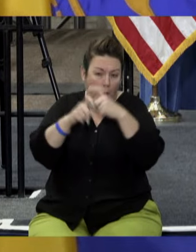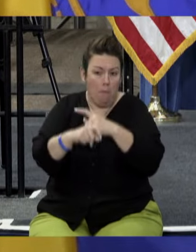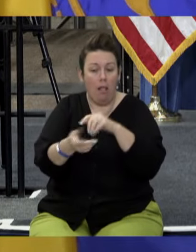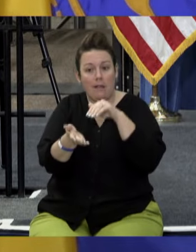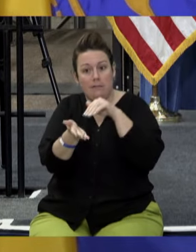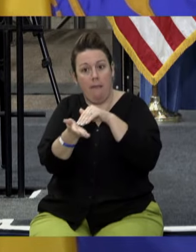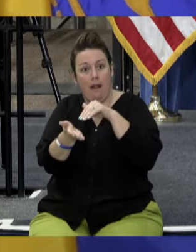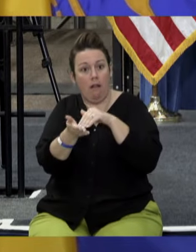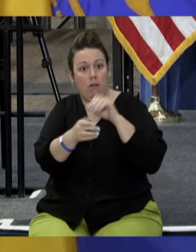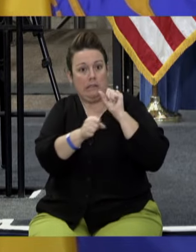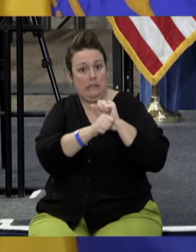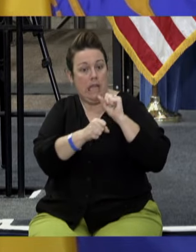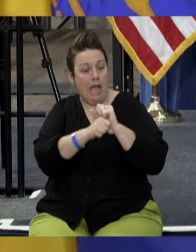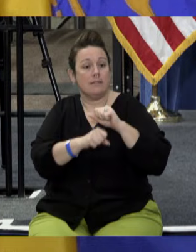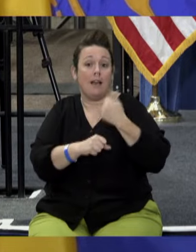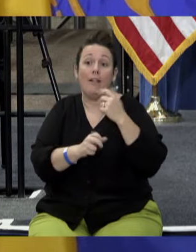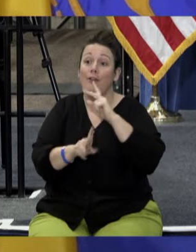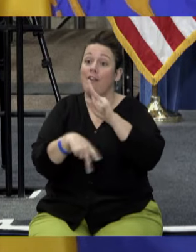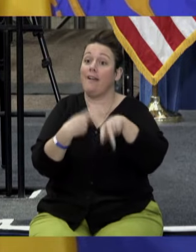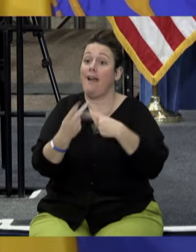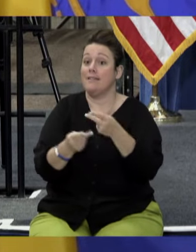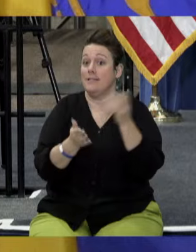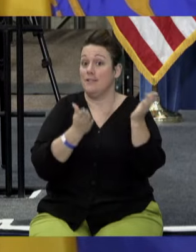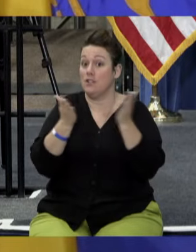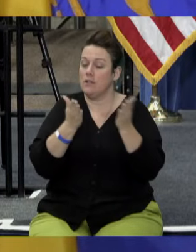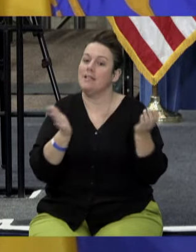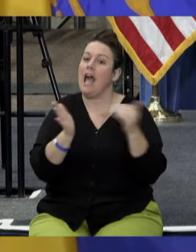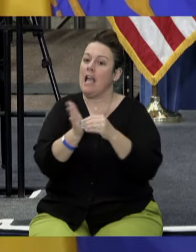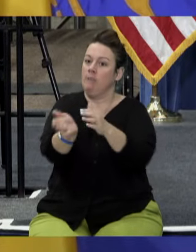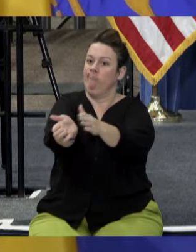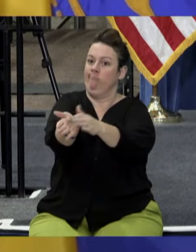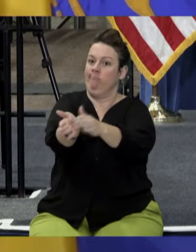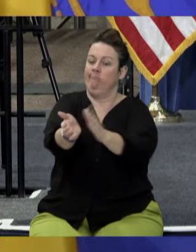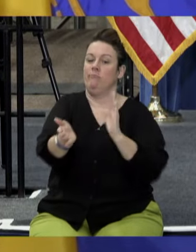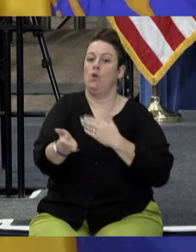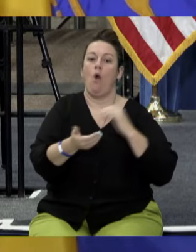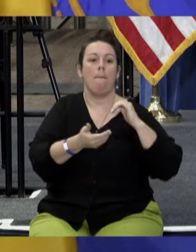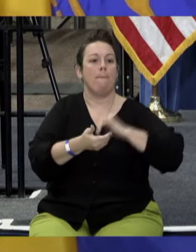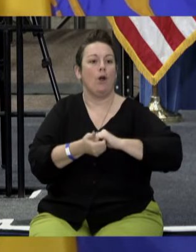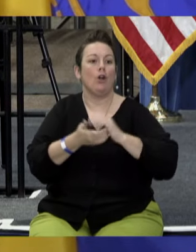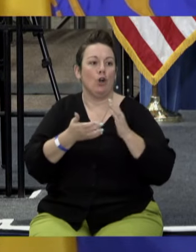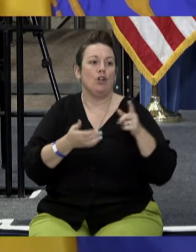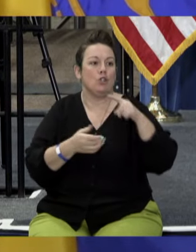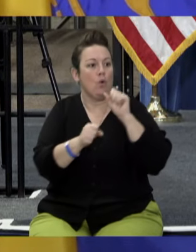and other types of services. Again, a big shout out to our partners working on respite care or